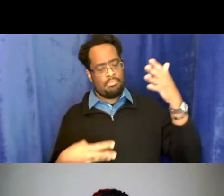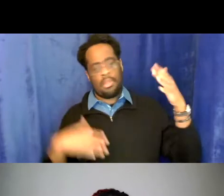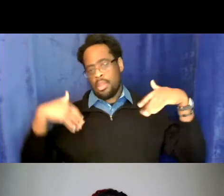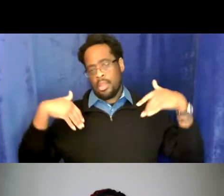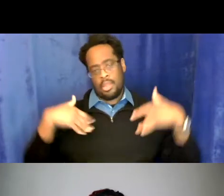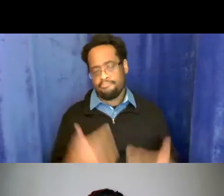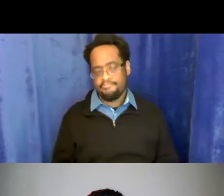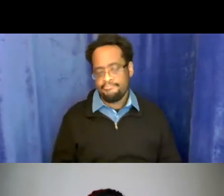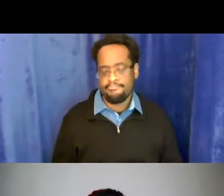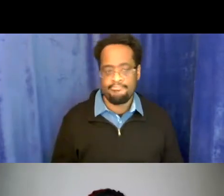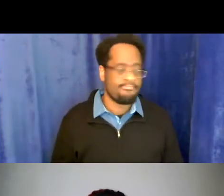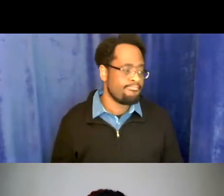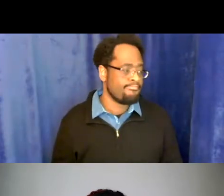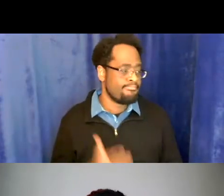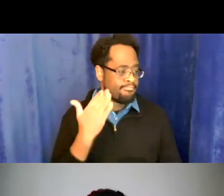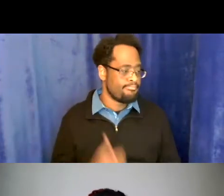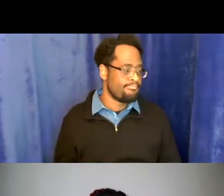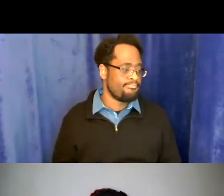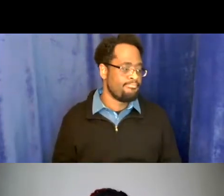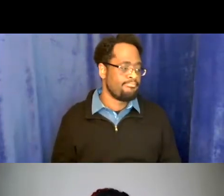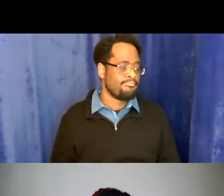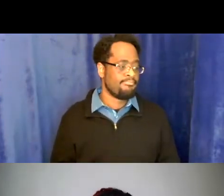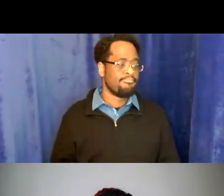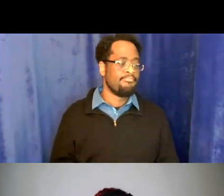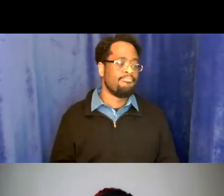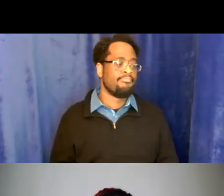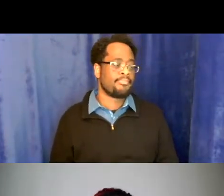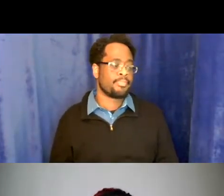there's so just a laundry list of things that have not been studied that could potentially be studied